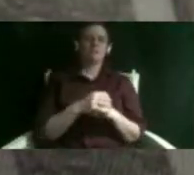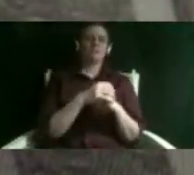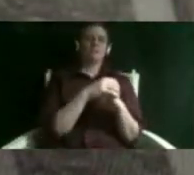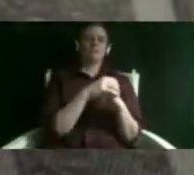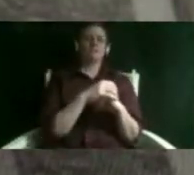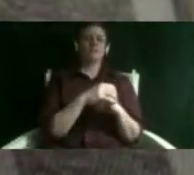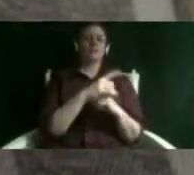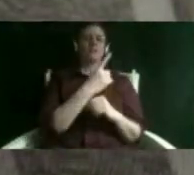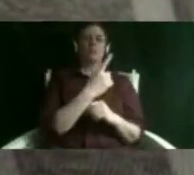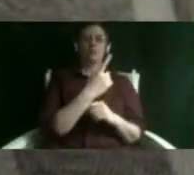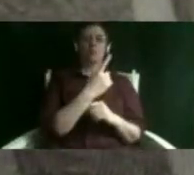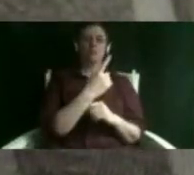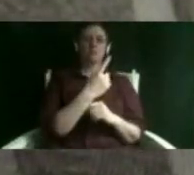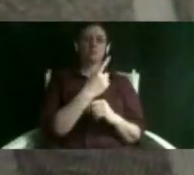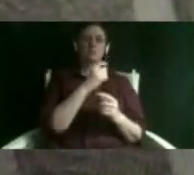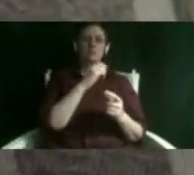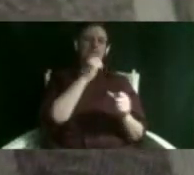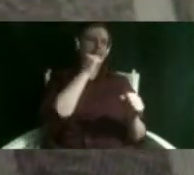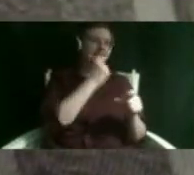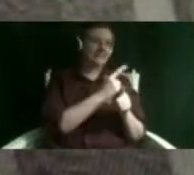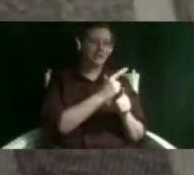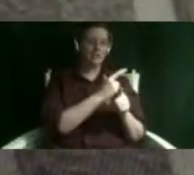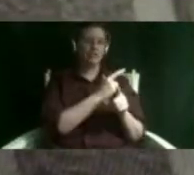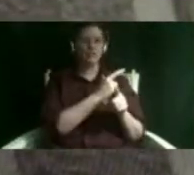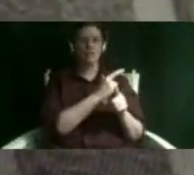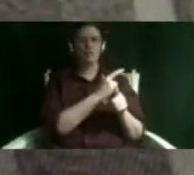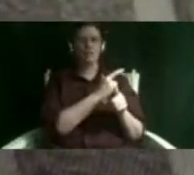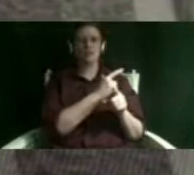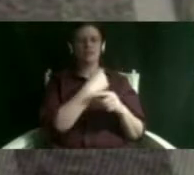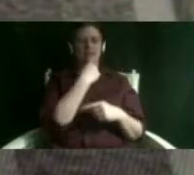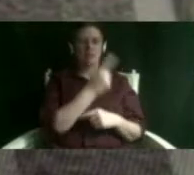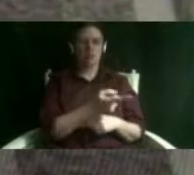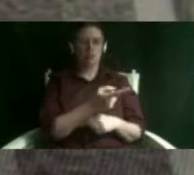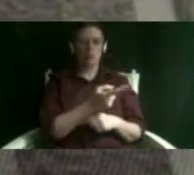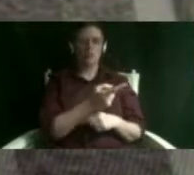and just not really being able to comprehend um what that difference was for me and why that was